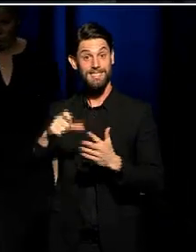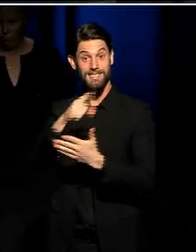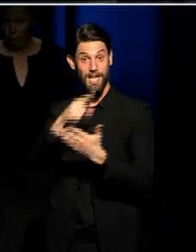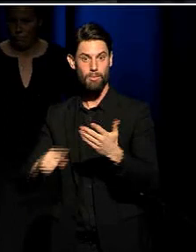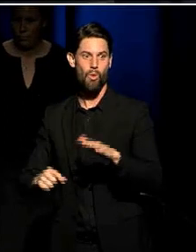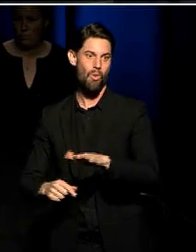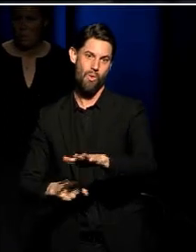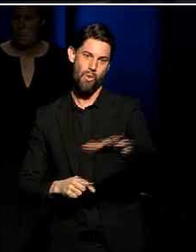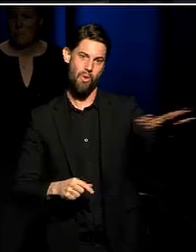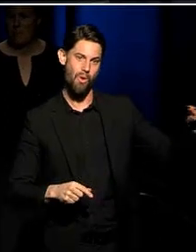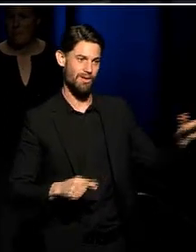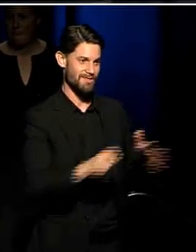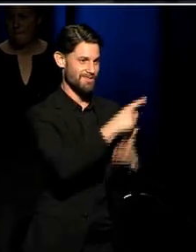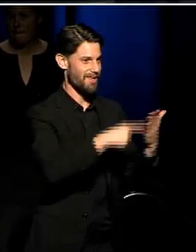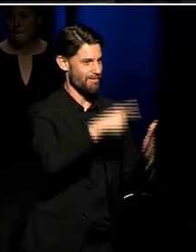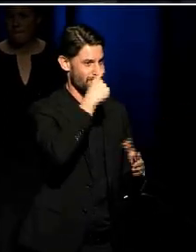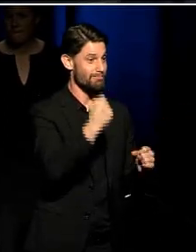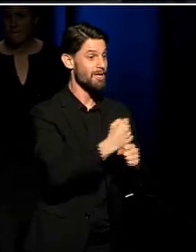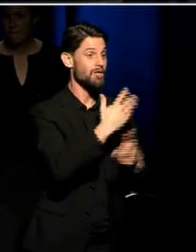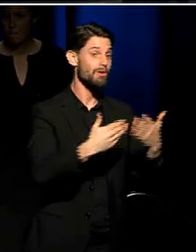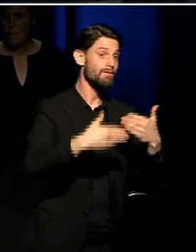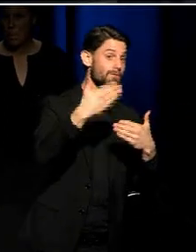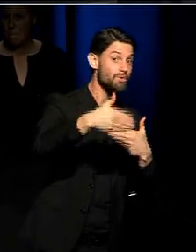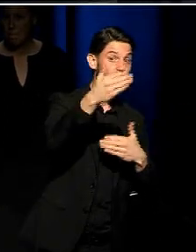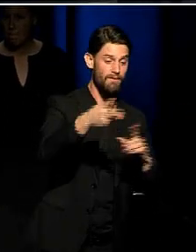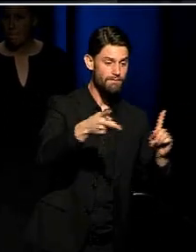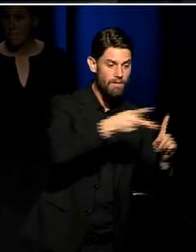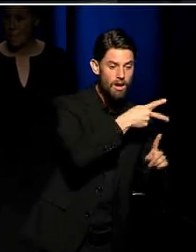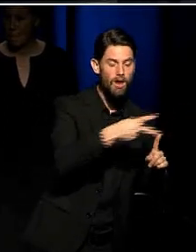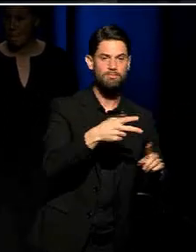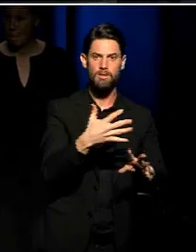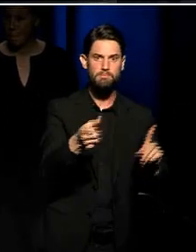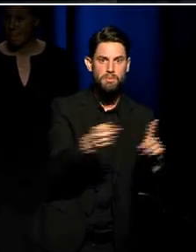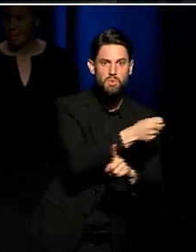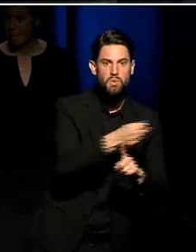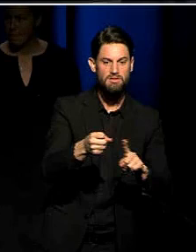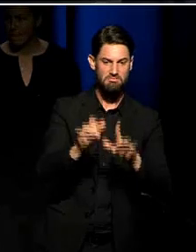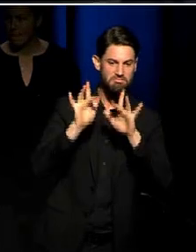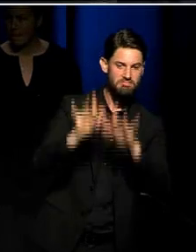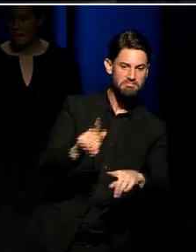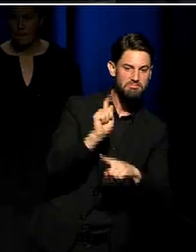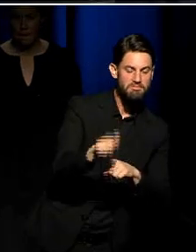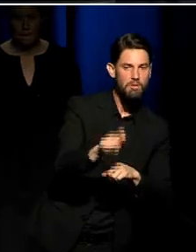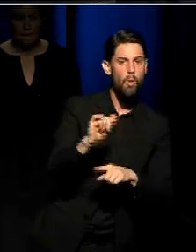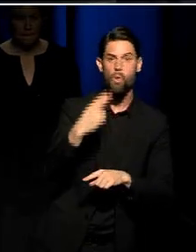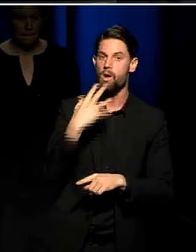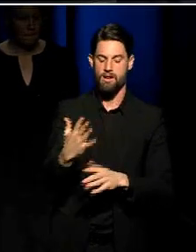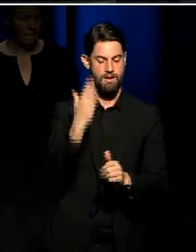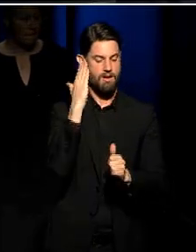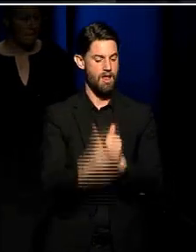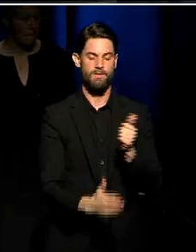live their lives free of violence, abuse, neglect and exploitation. We are here for